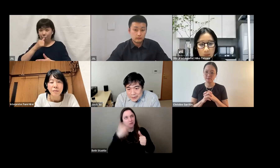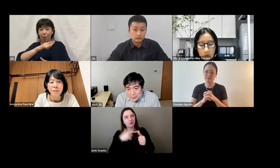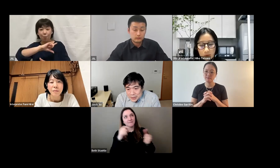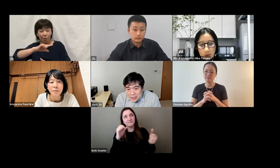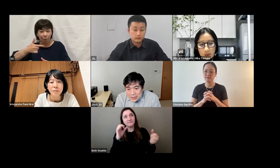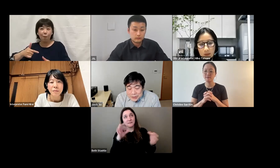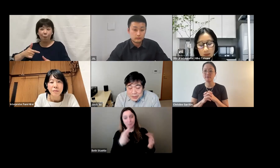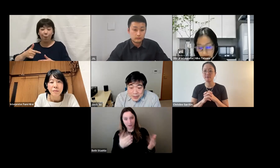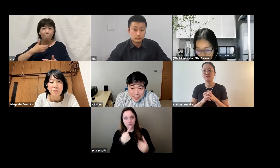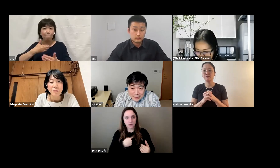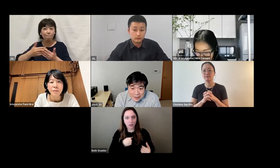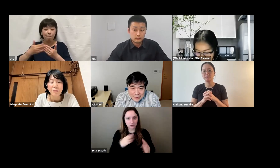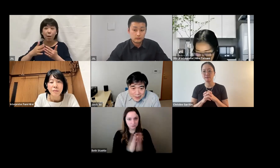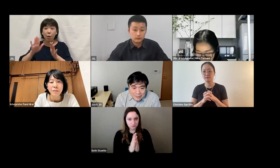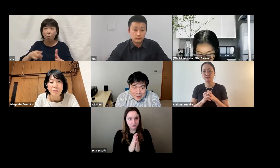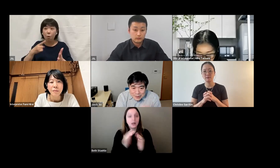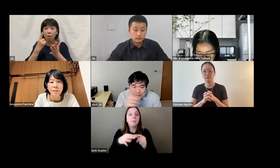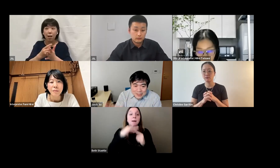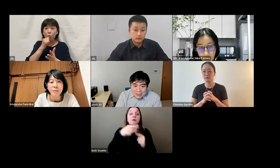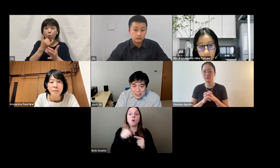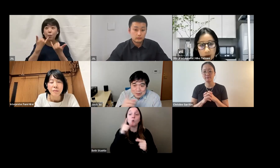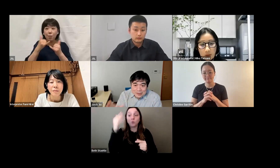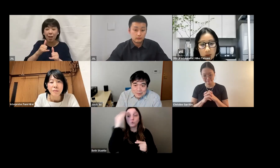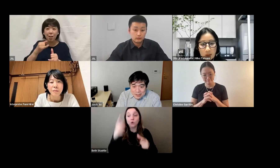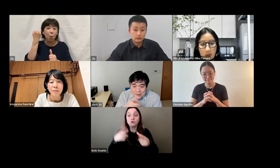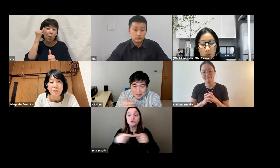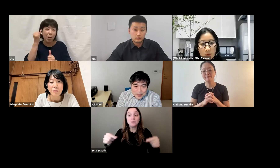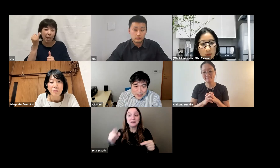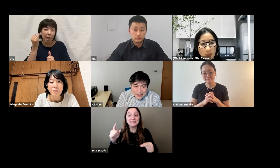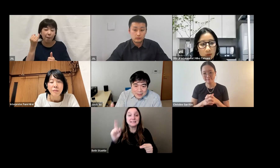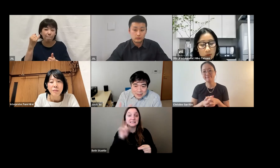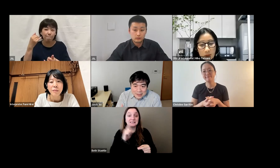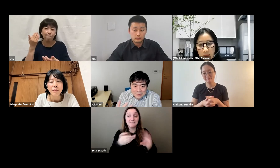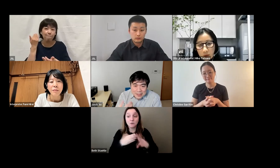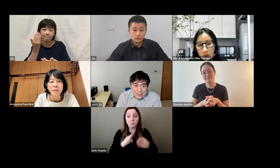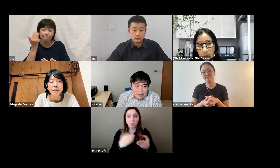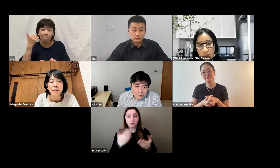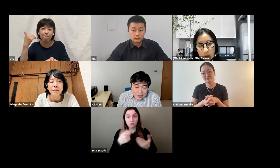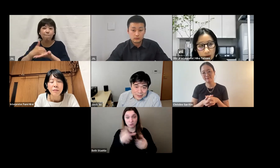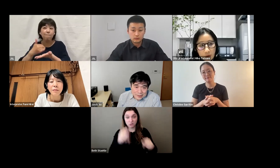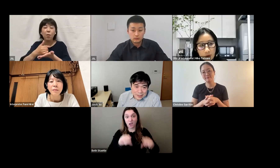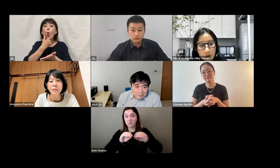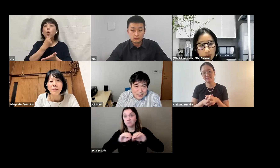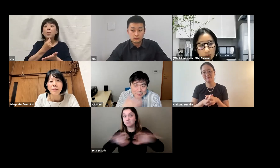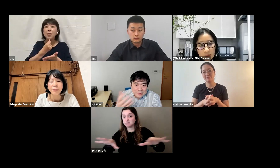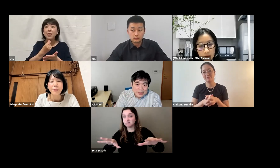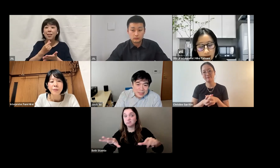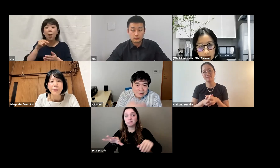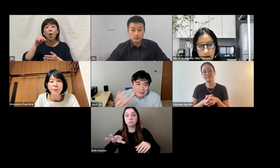community in Japan, maybe you can share this video and see if they can join us and maybe we can have a